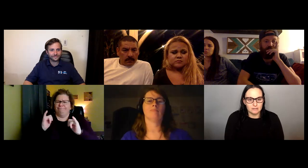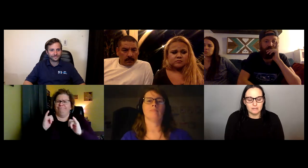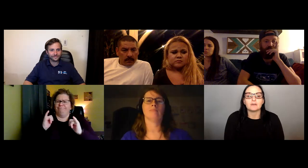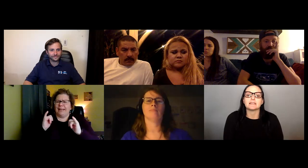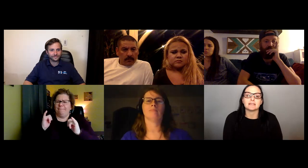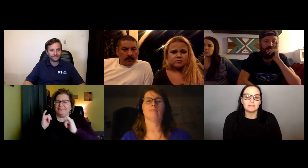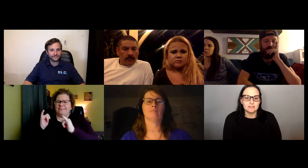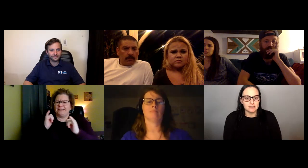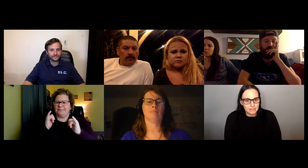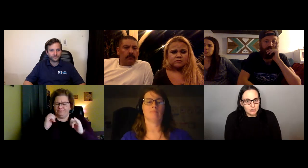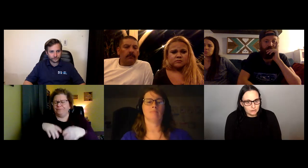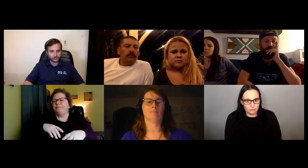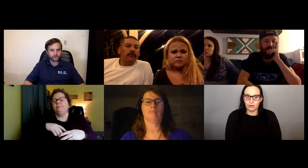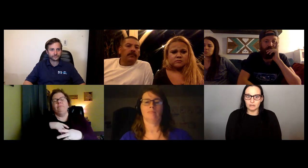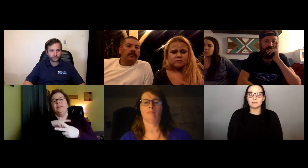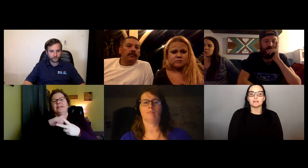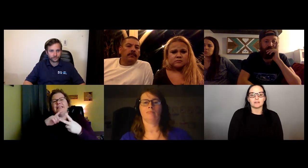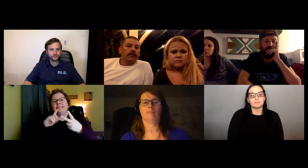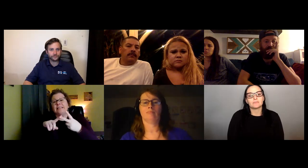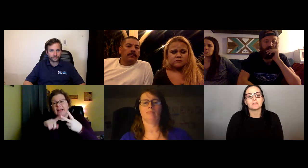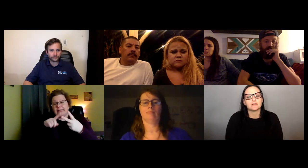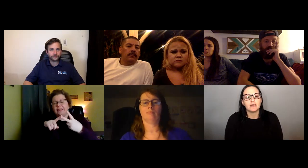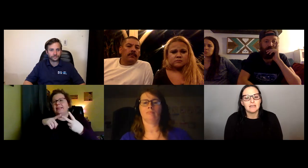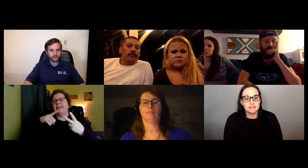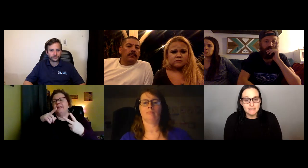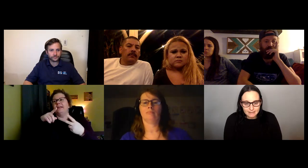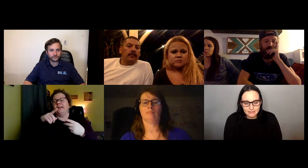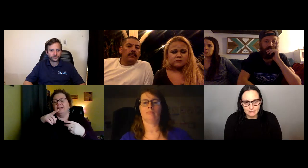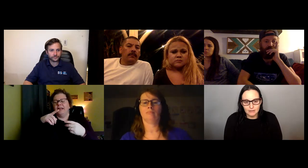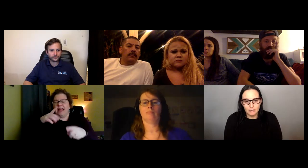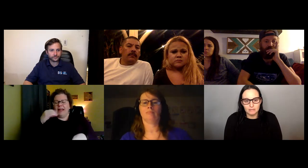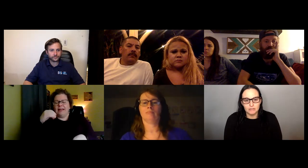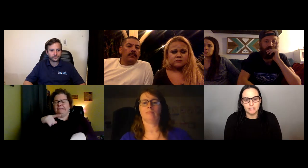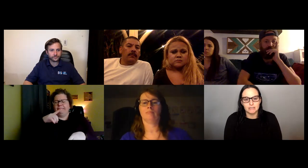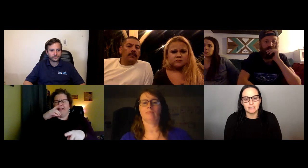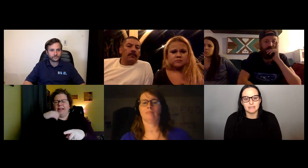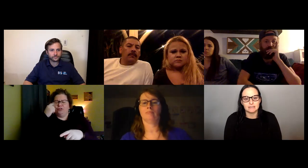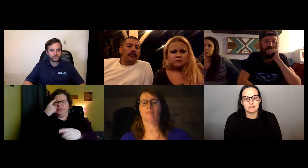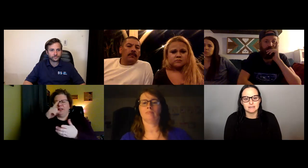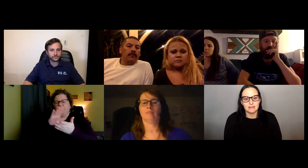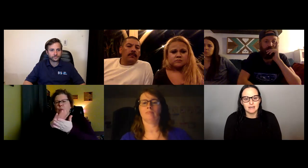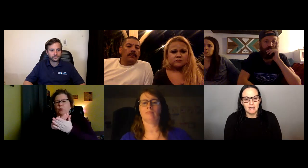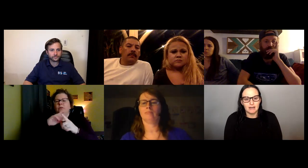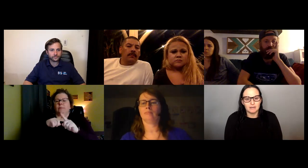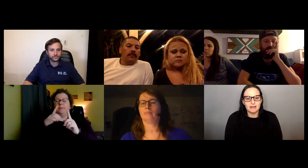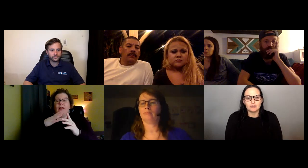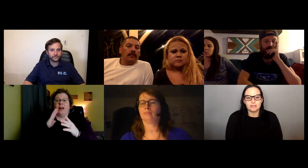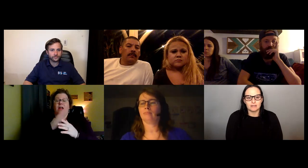noticing the differences that you are similar the second thing that i wanted to